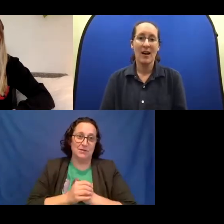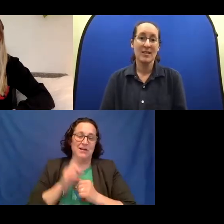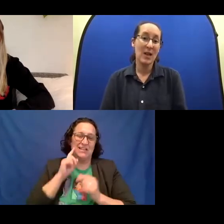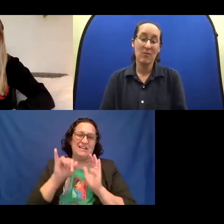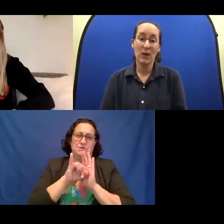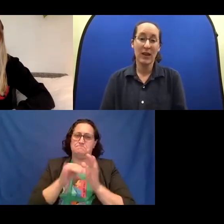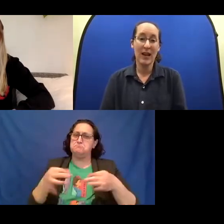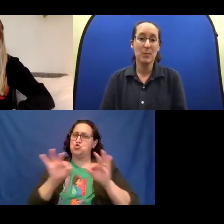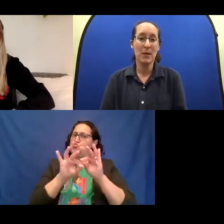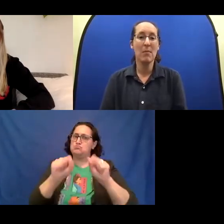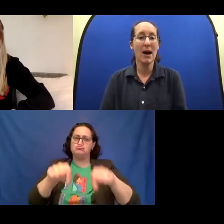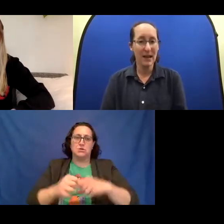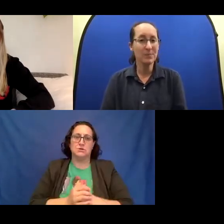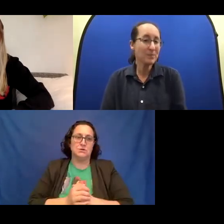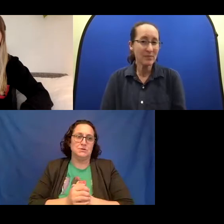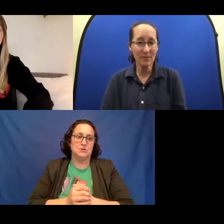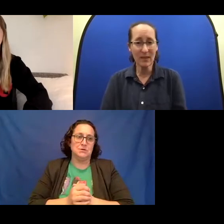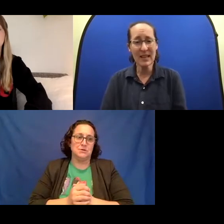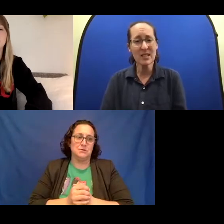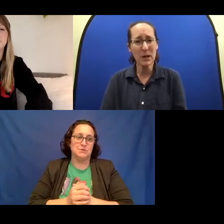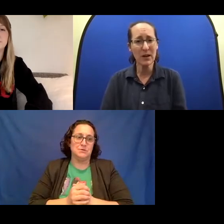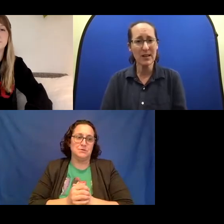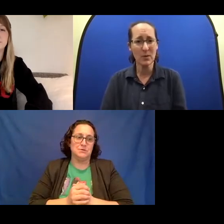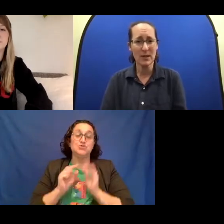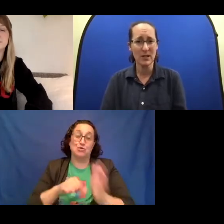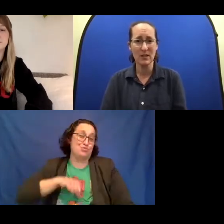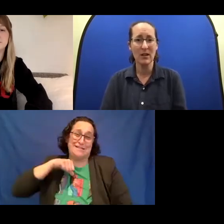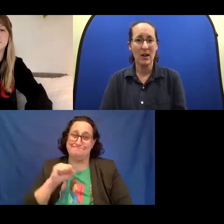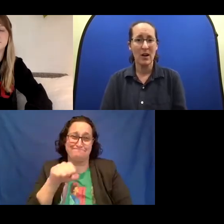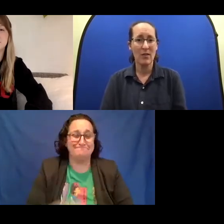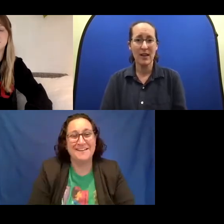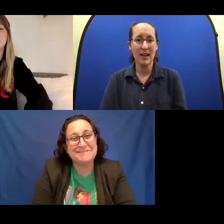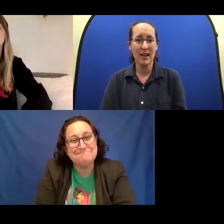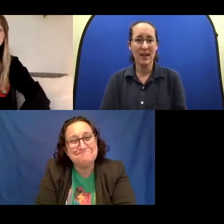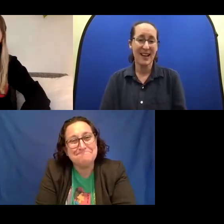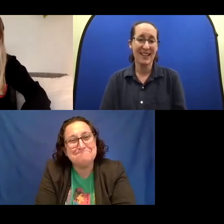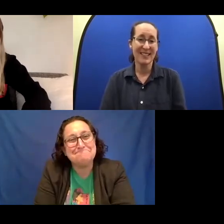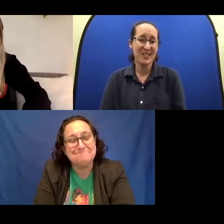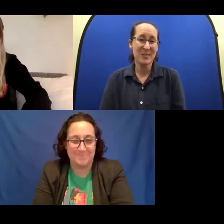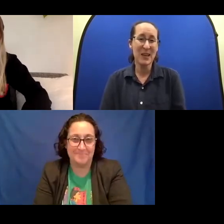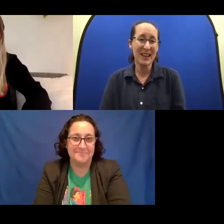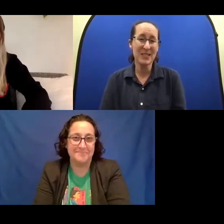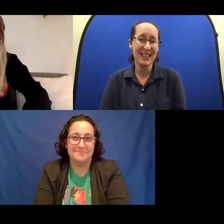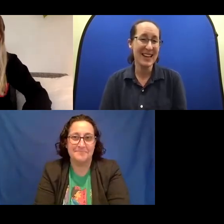so that really has been my experience at Western over the years and just being able to connect with